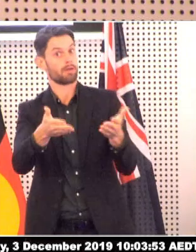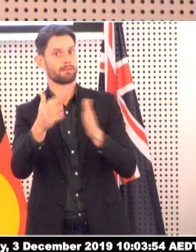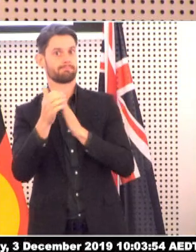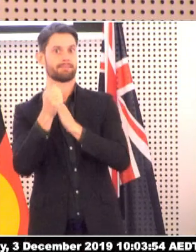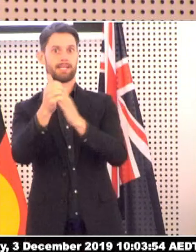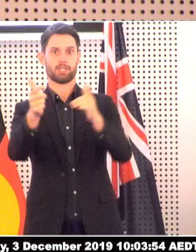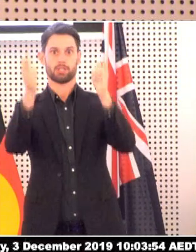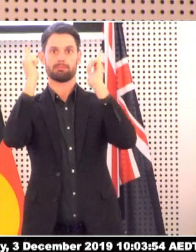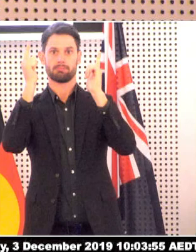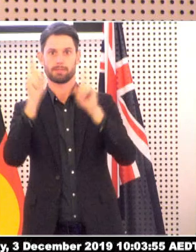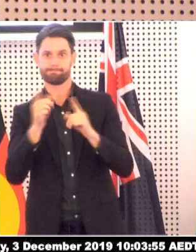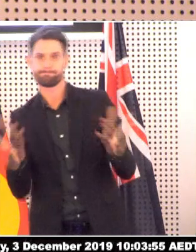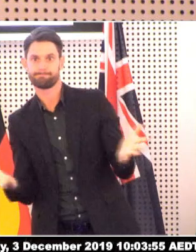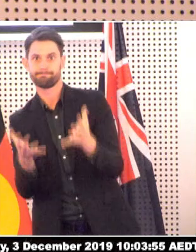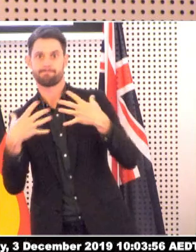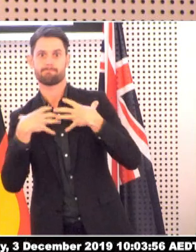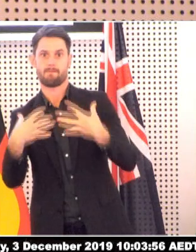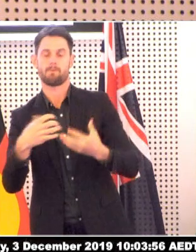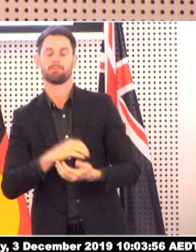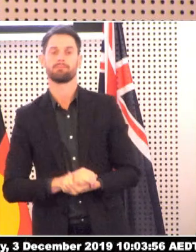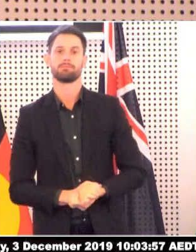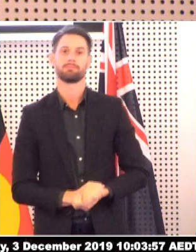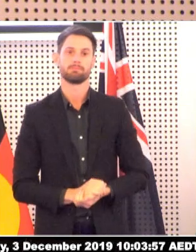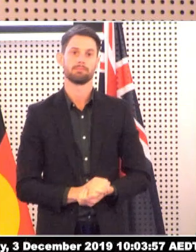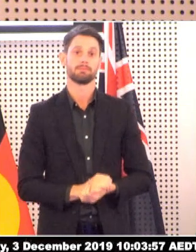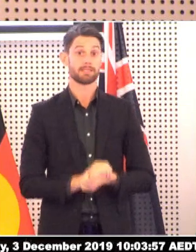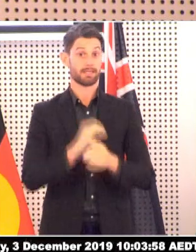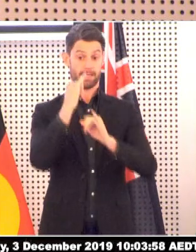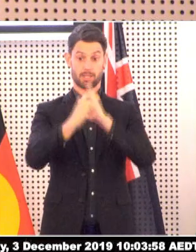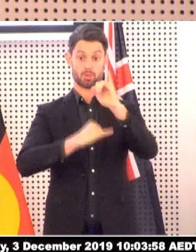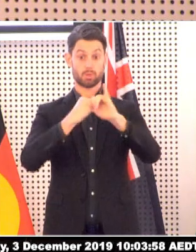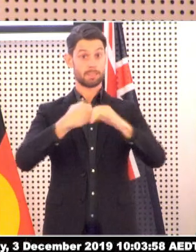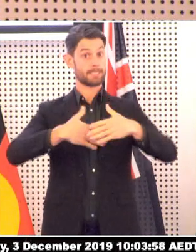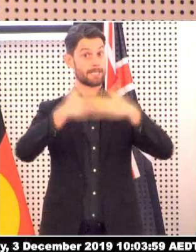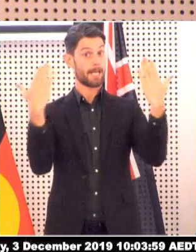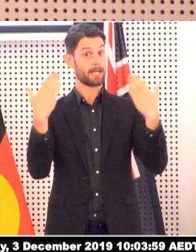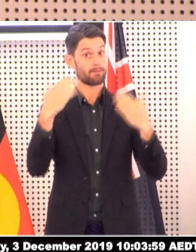The International Day of People with Disability is a day of global celebration